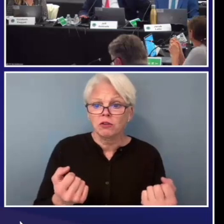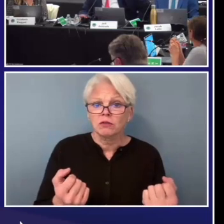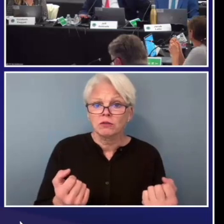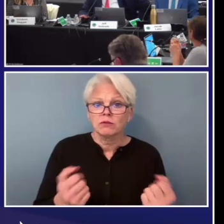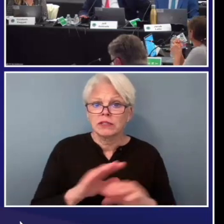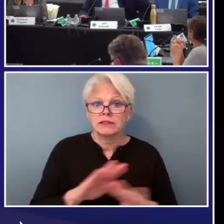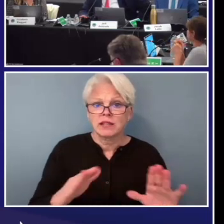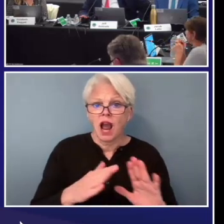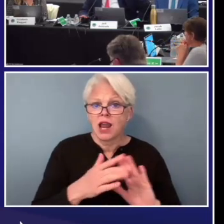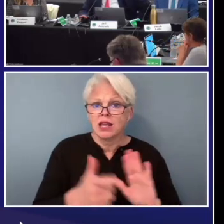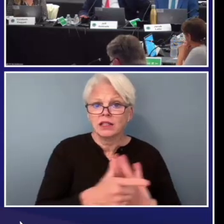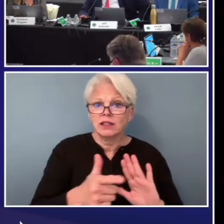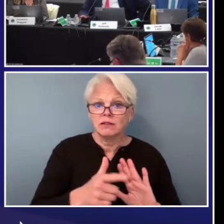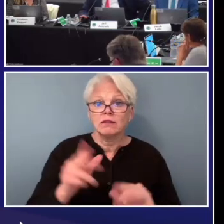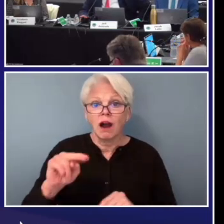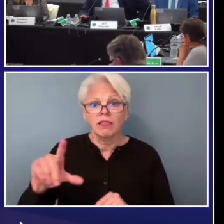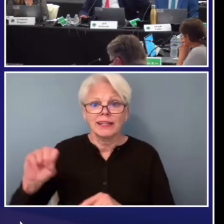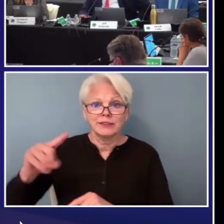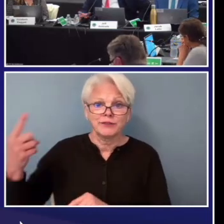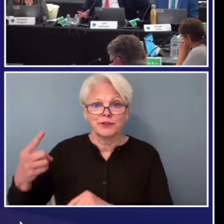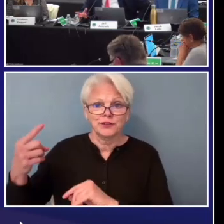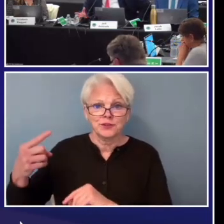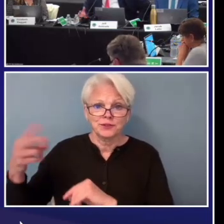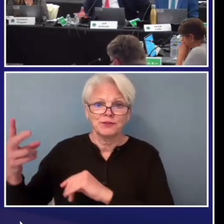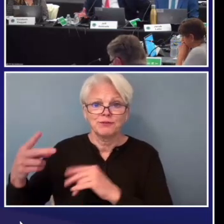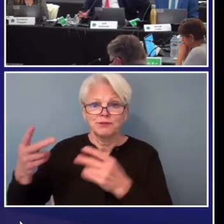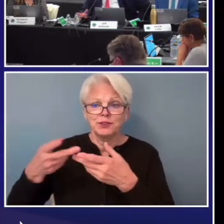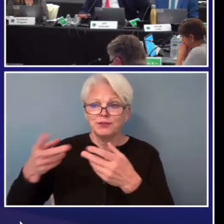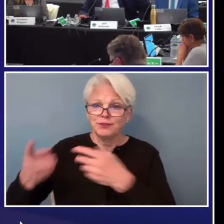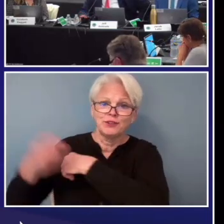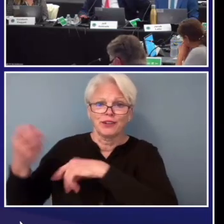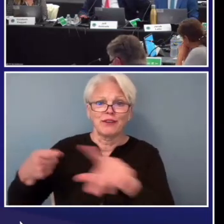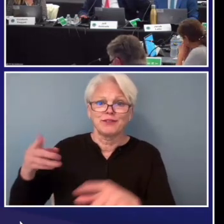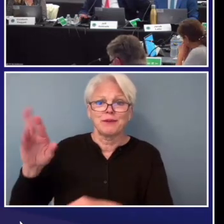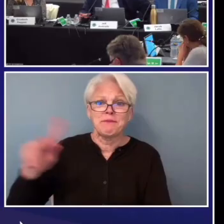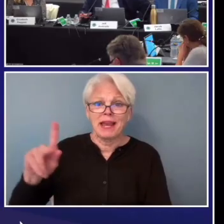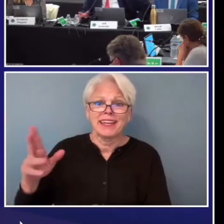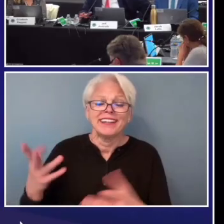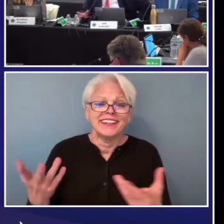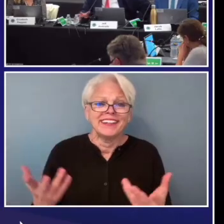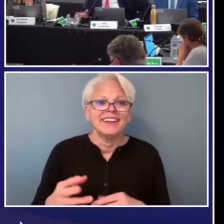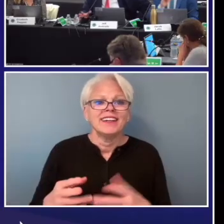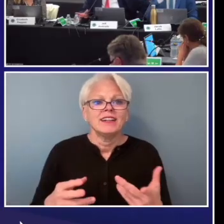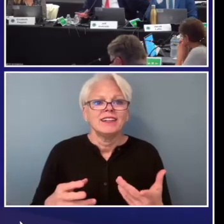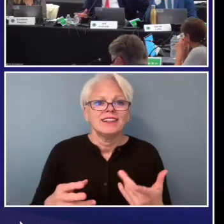while you're driving it. So, but nothing, I mean, nothing on his face. I'm sorry, I'm not. I mean, I'm not trying to play be cute on it.